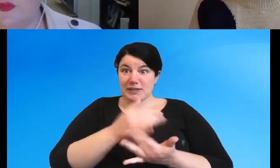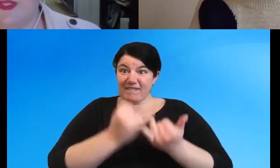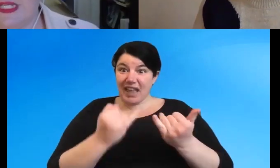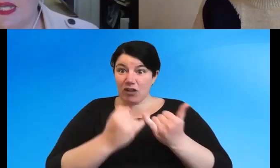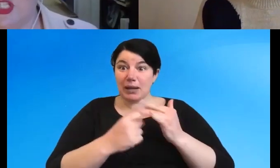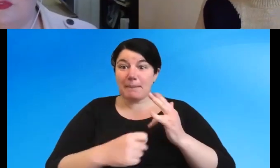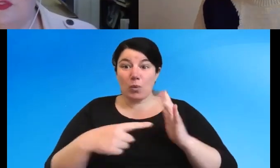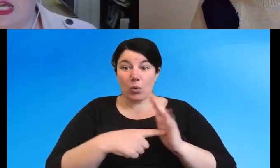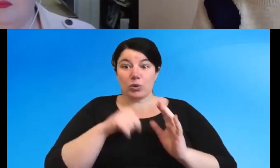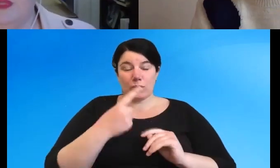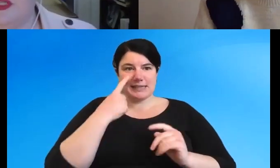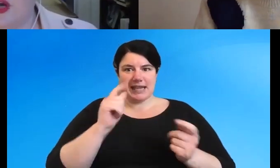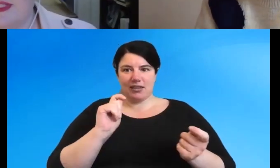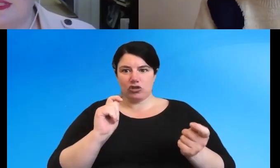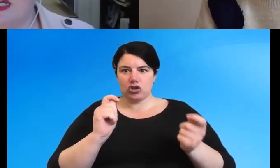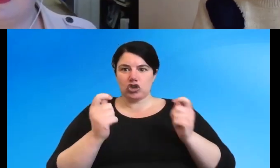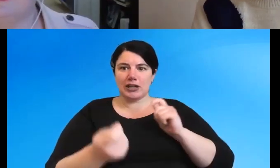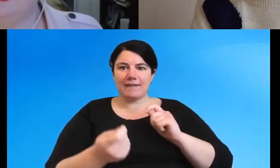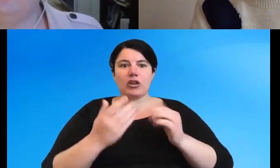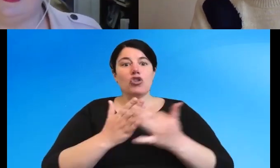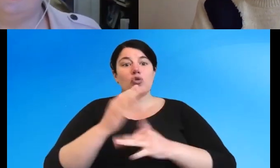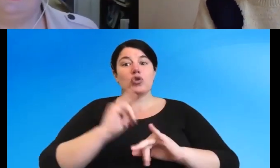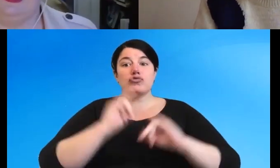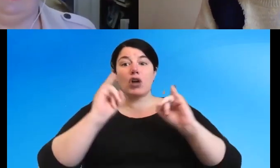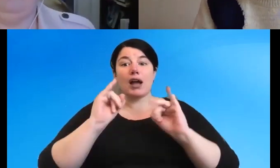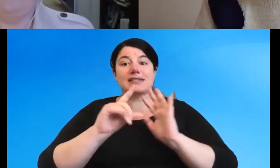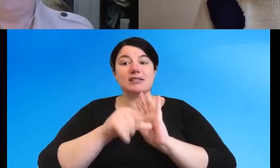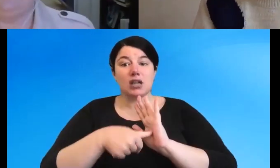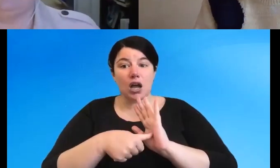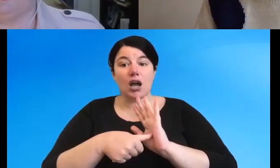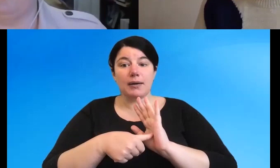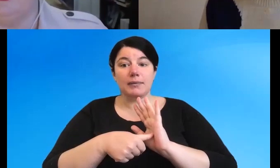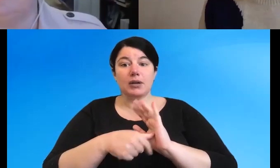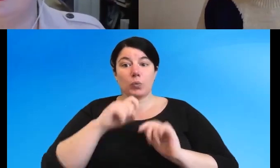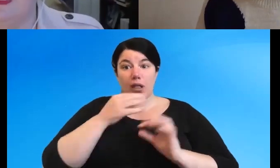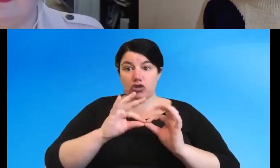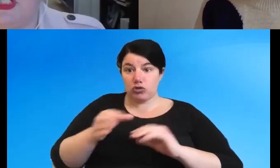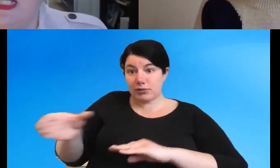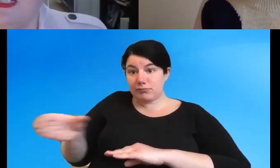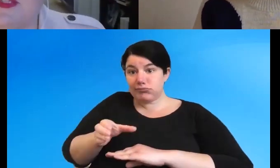You'll see that shift in crisis times, there will be interpreters on television.